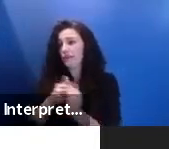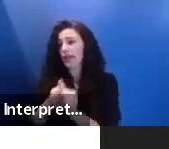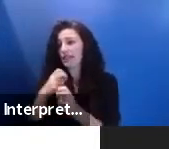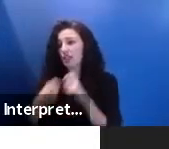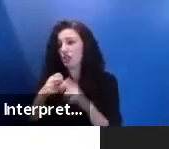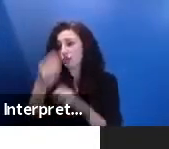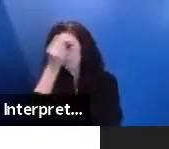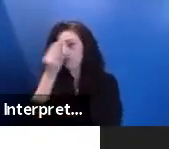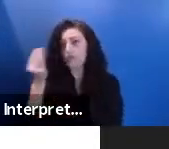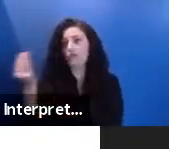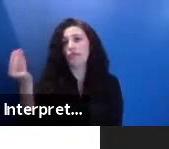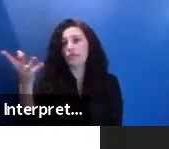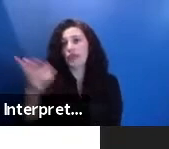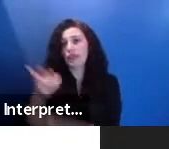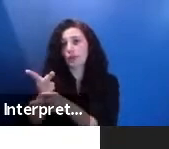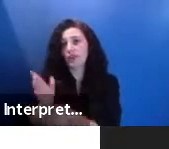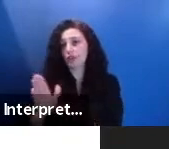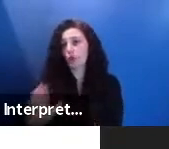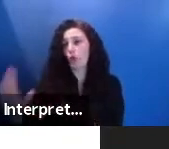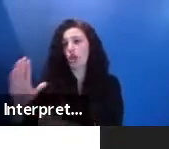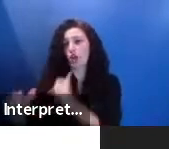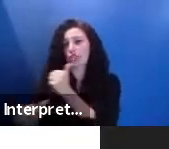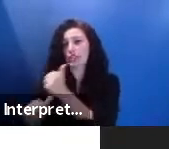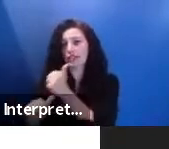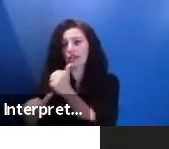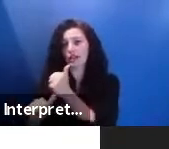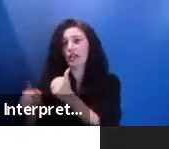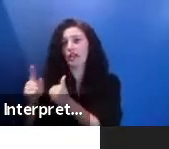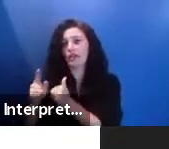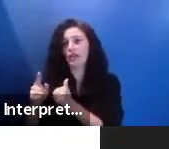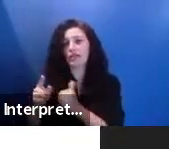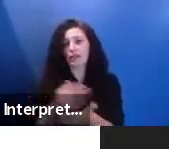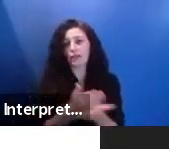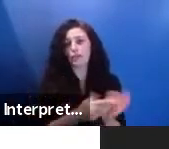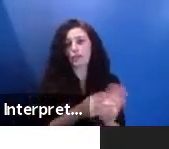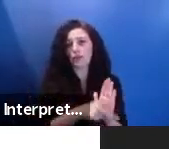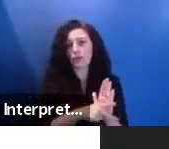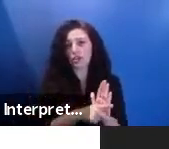There is a specific provision in the Return to Work Agreement that requires the COVID Supervisor or one of their